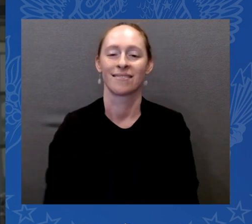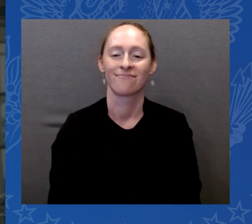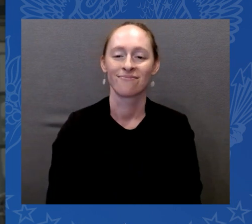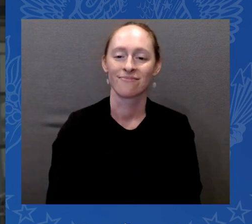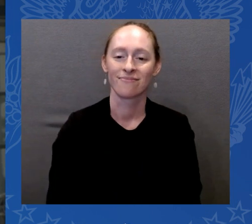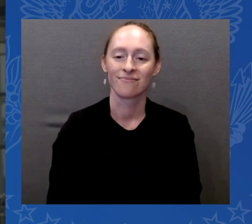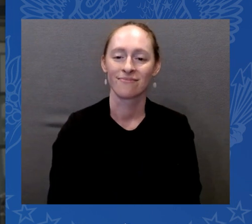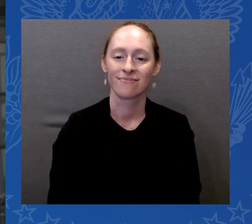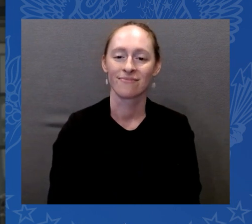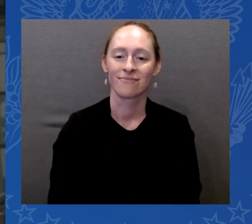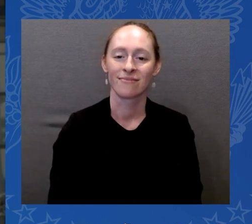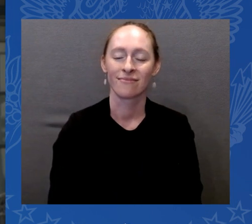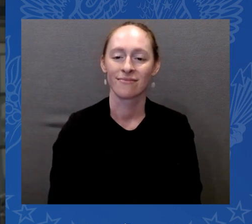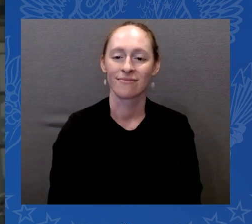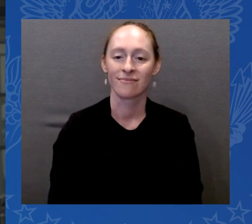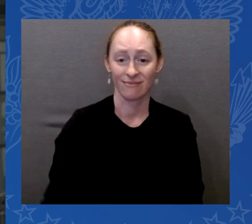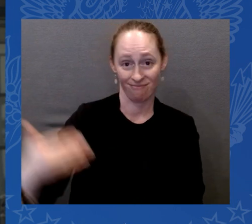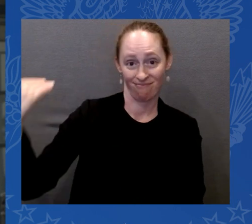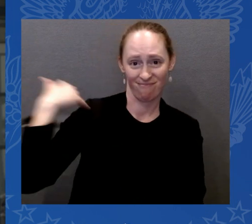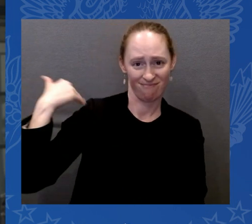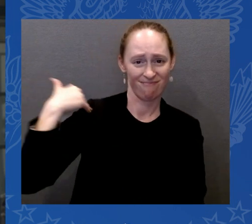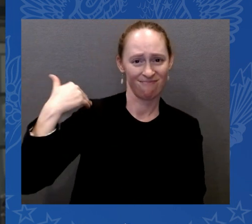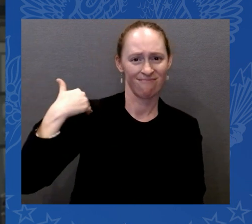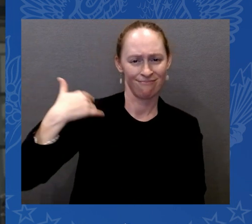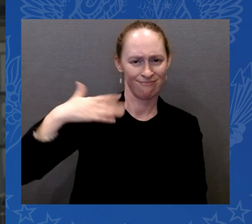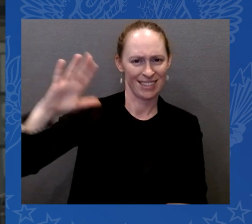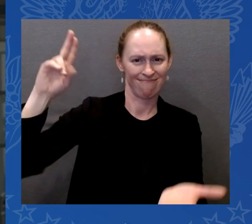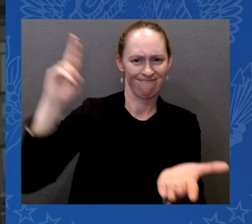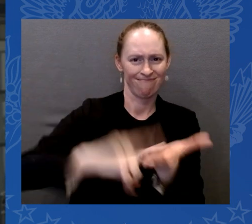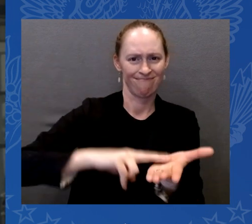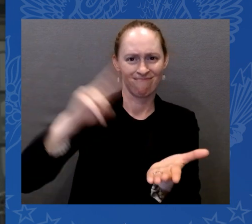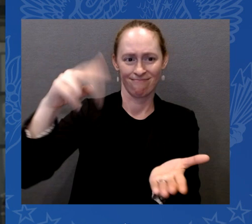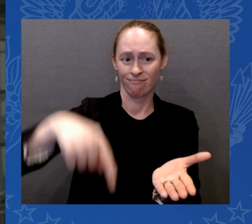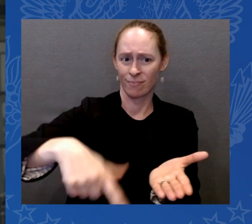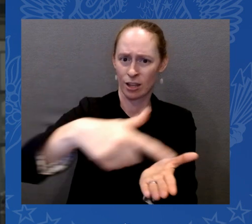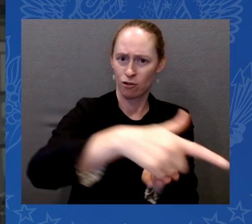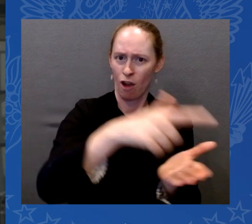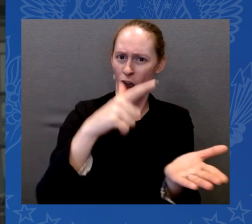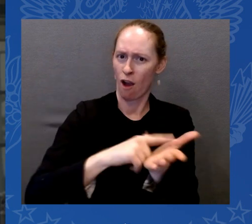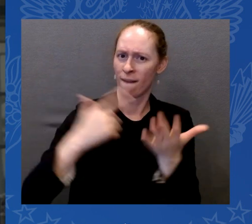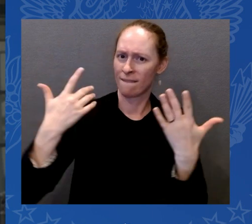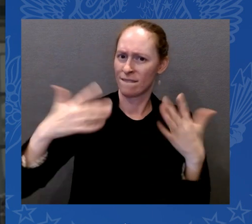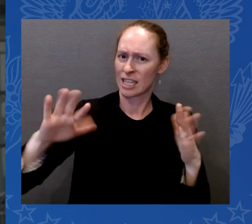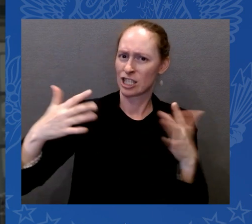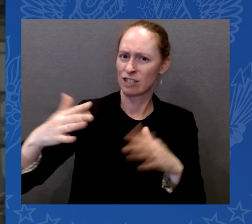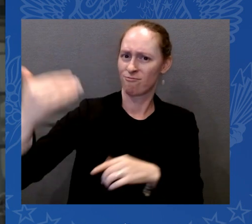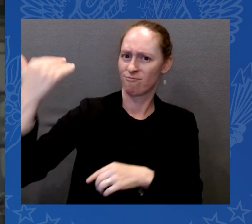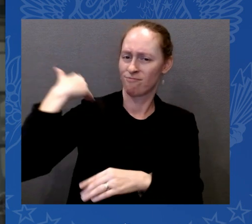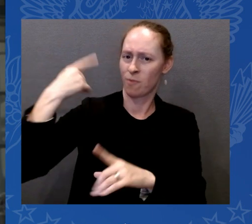Act into law, the single most important legislation passed in the [this] Congress to combat inflation